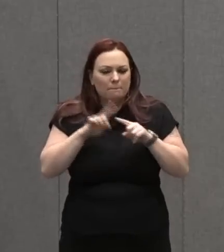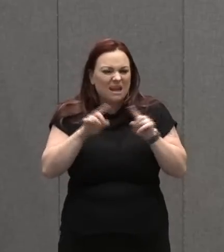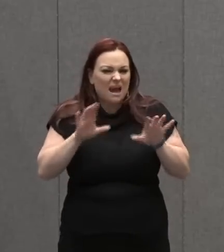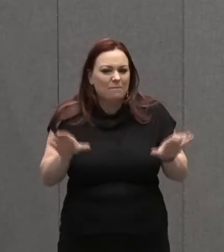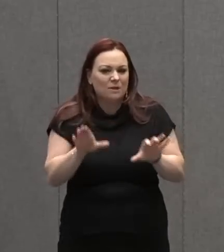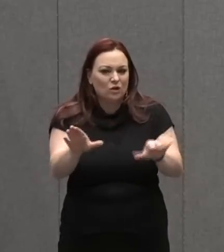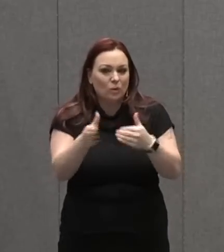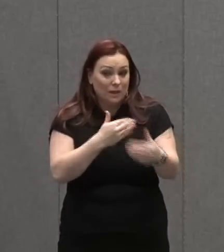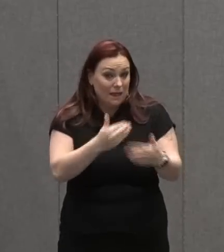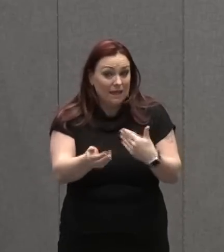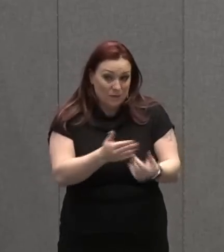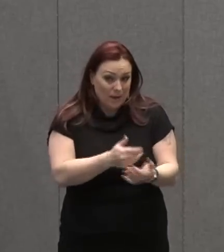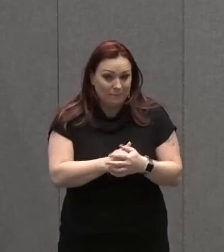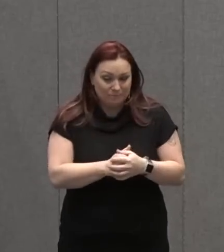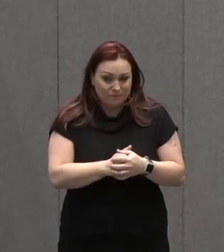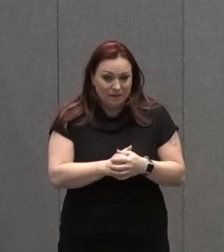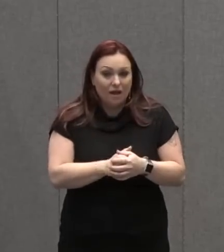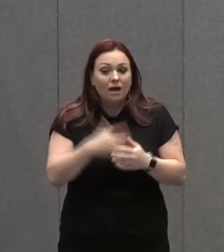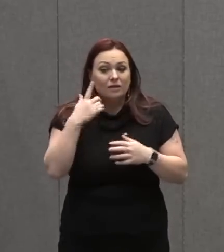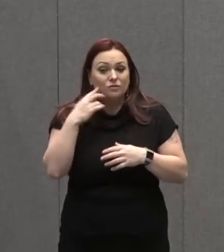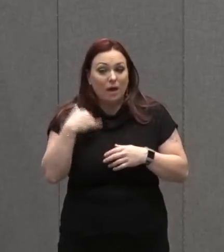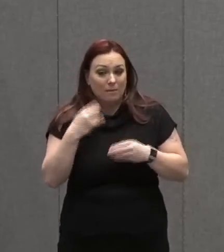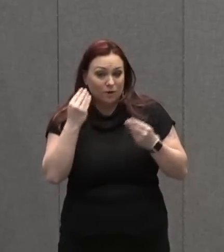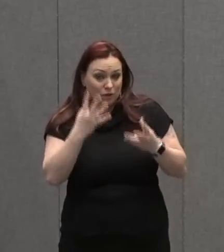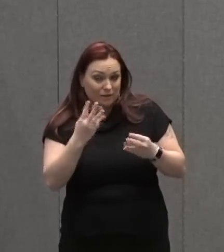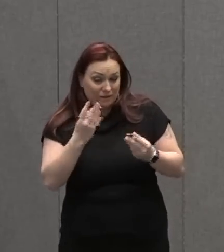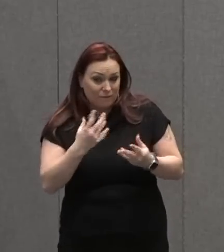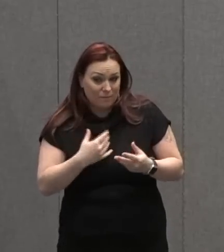and the data I collected that next month